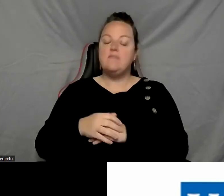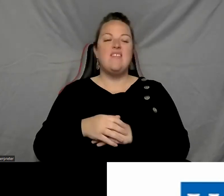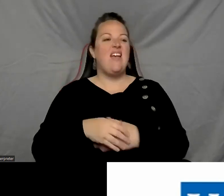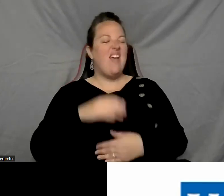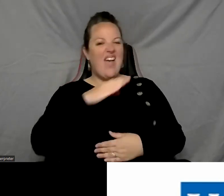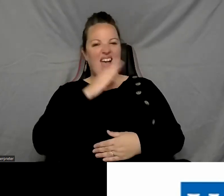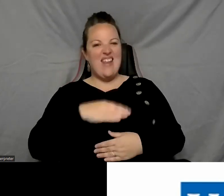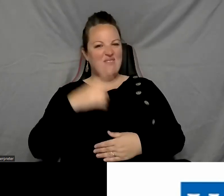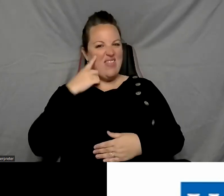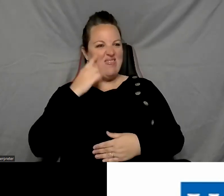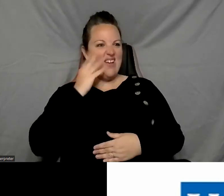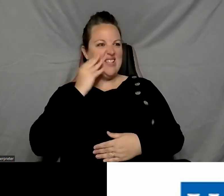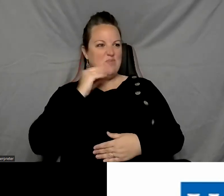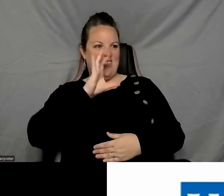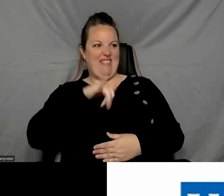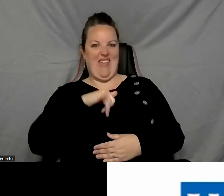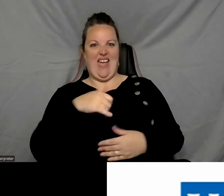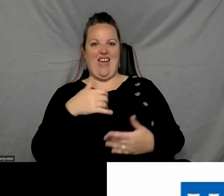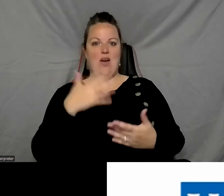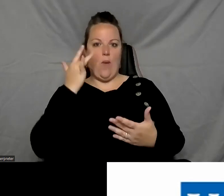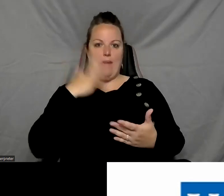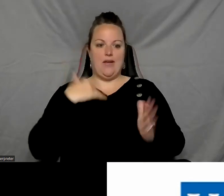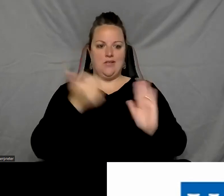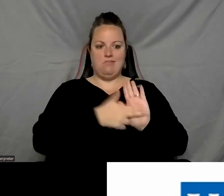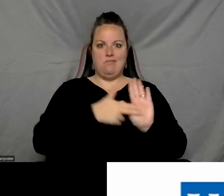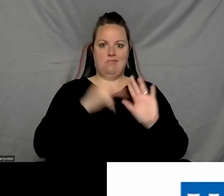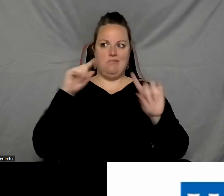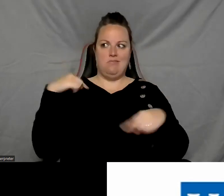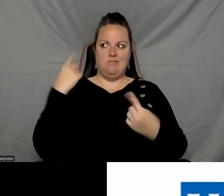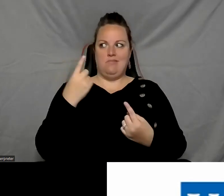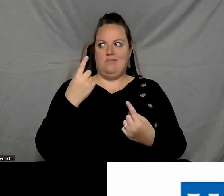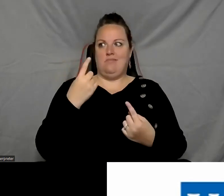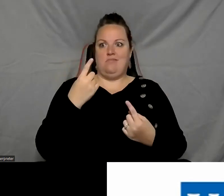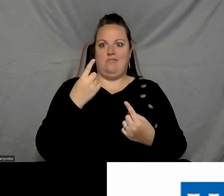have this experience being that I've had this diagnosis for over a decade now. I did not